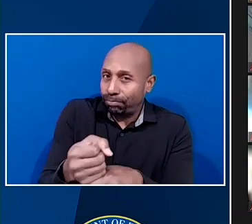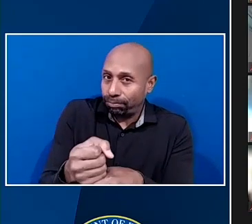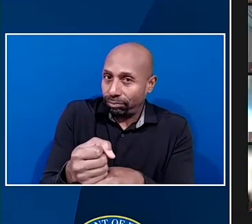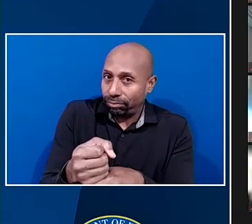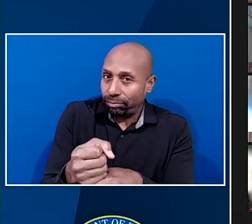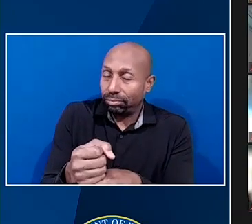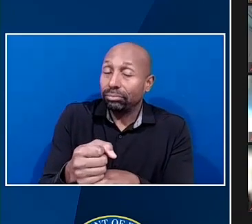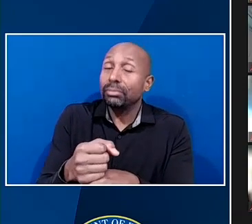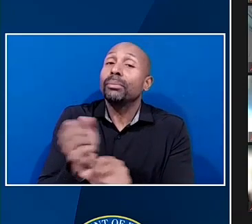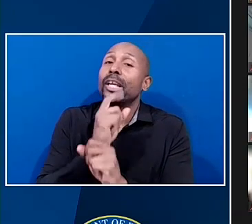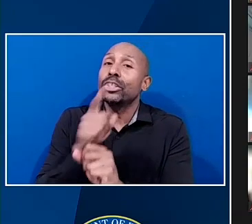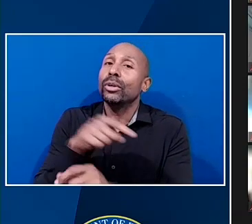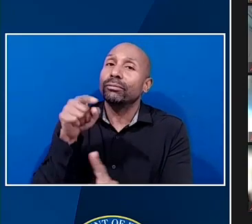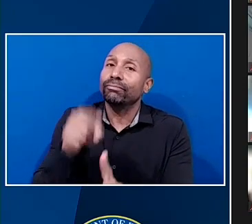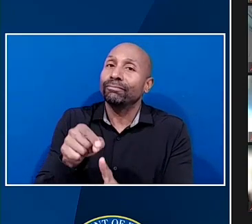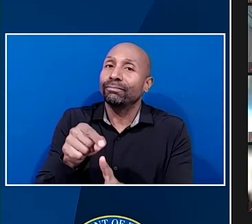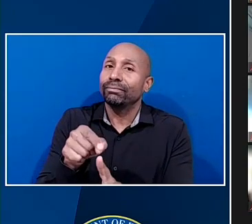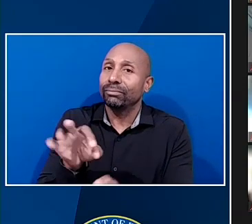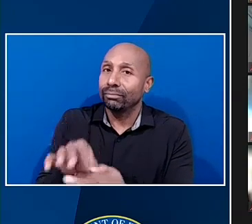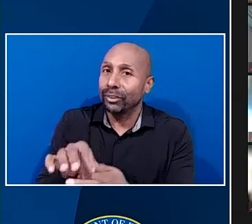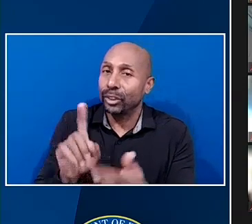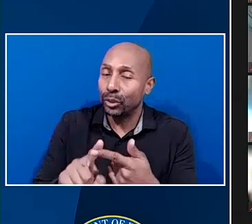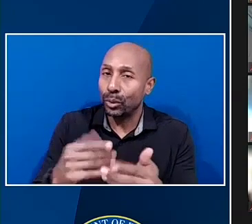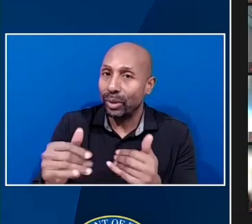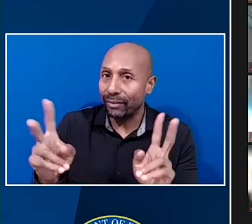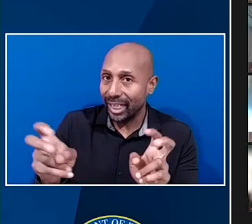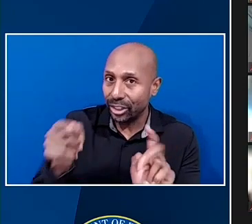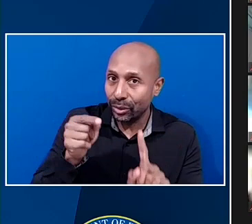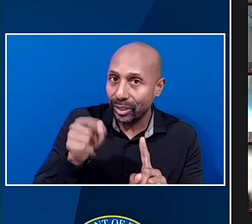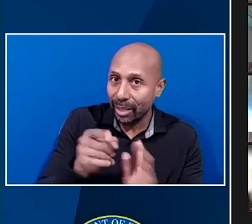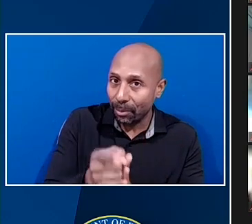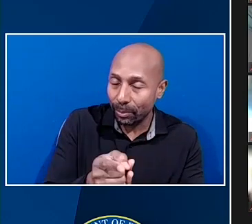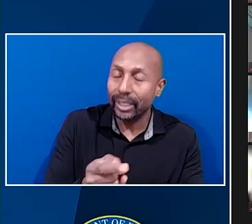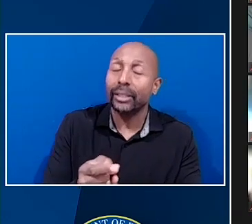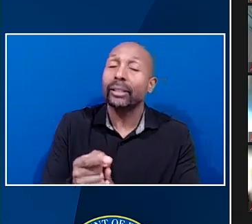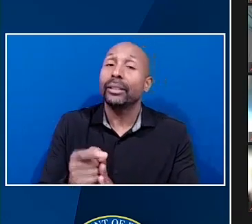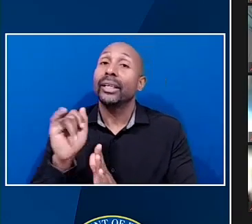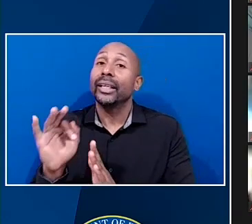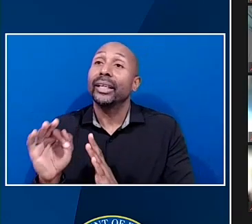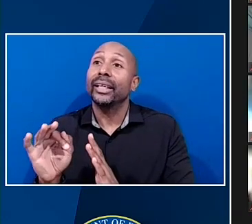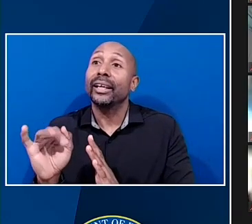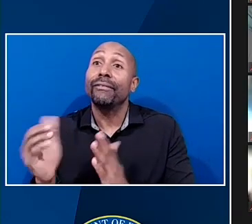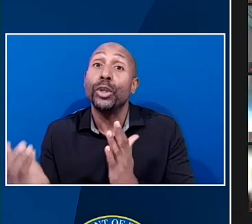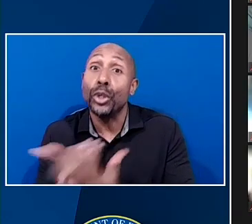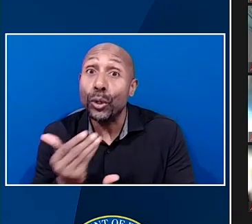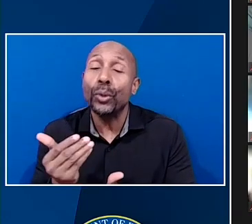ideas. And if we can try to refrain from piggybacking. And remember that there are